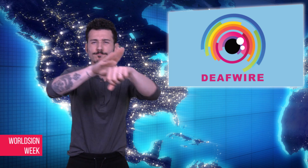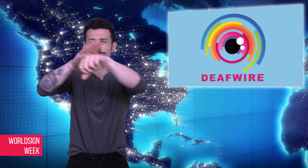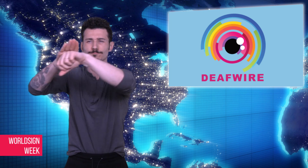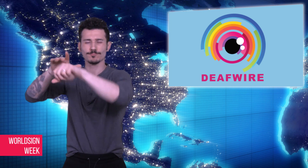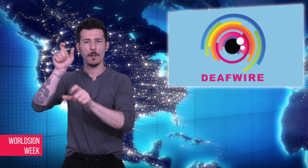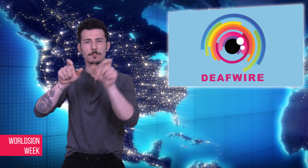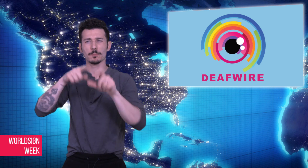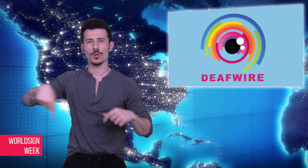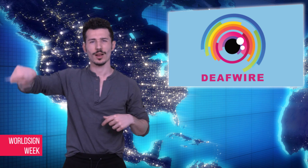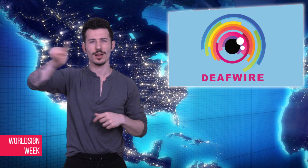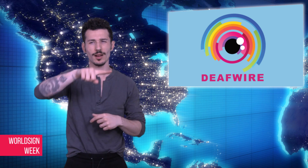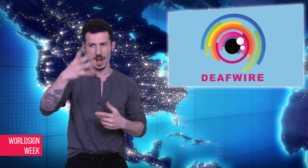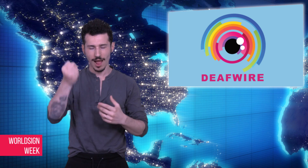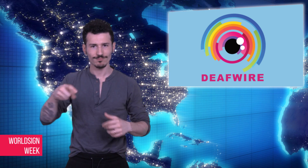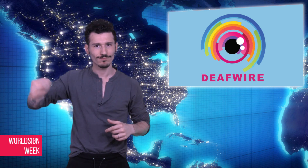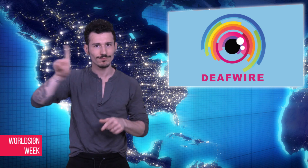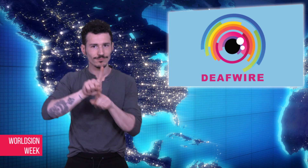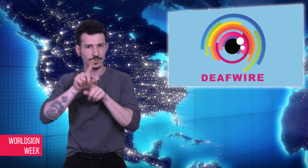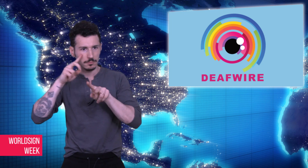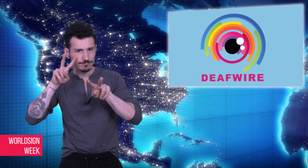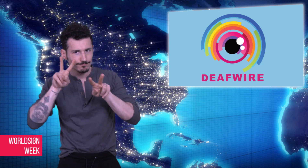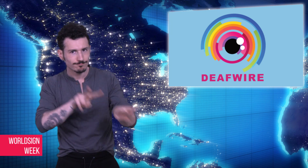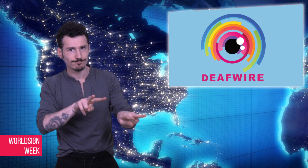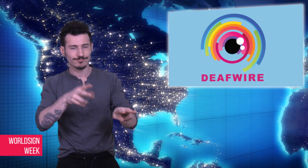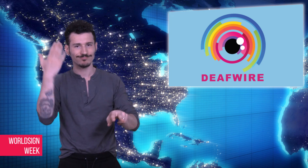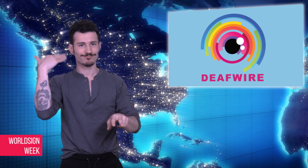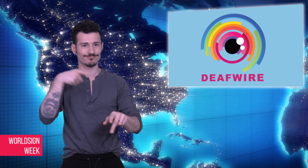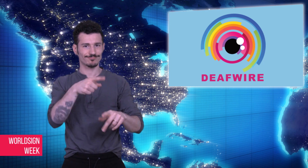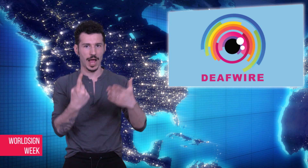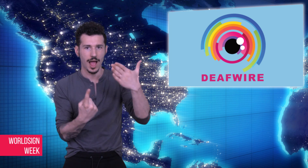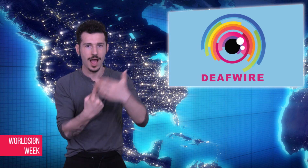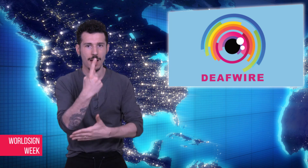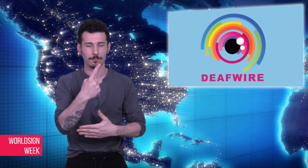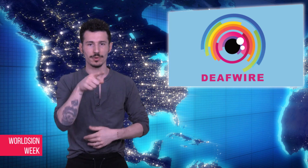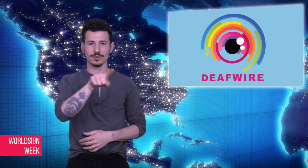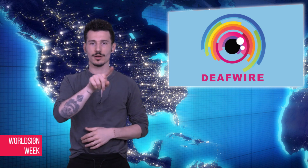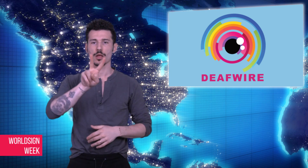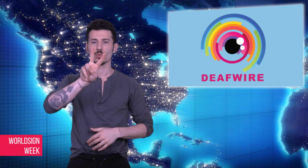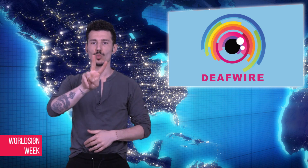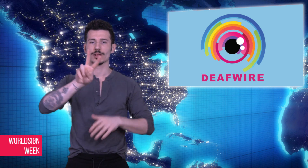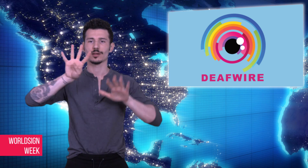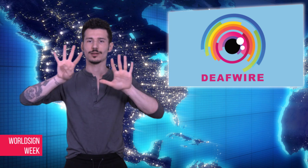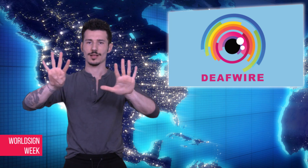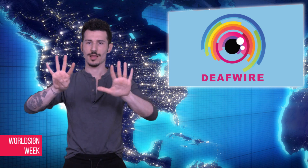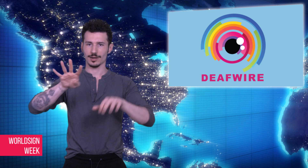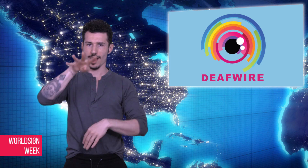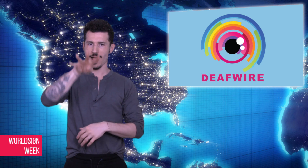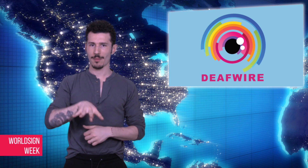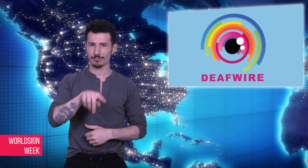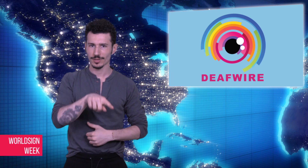and offences. Police are appealing